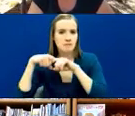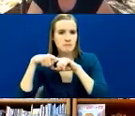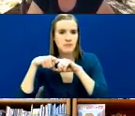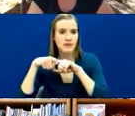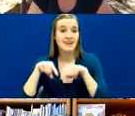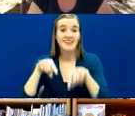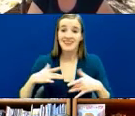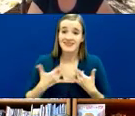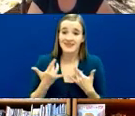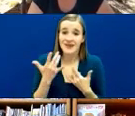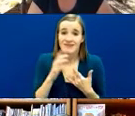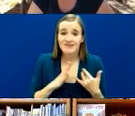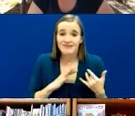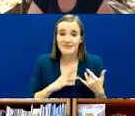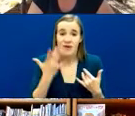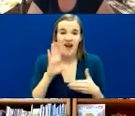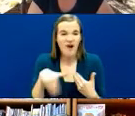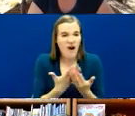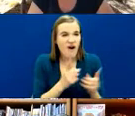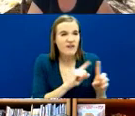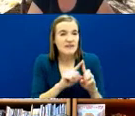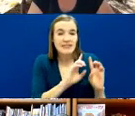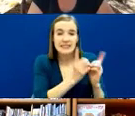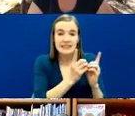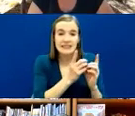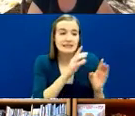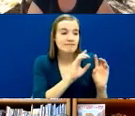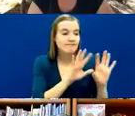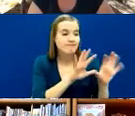together all of the disability rights groups together to speak with one voice